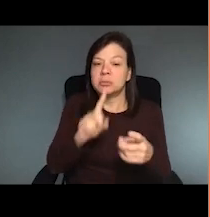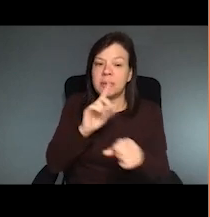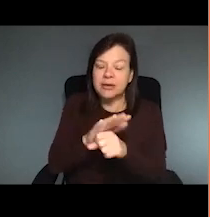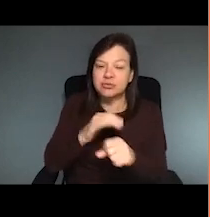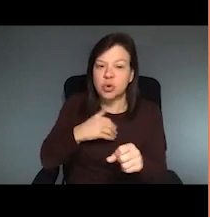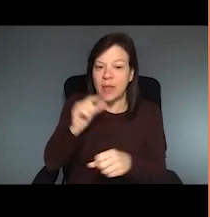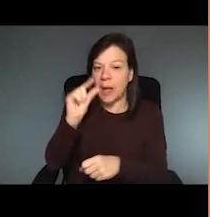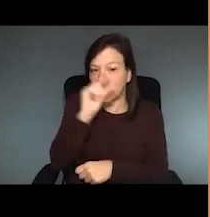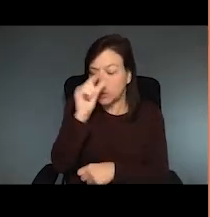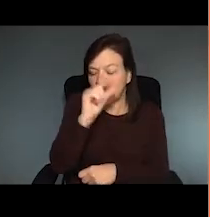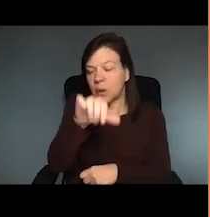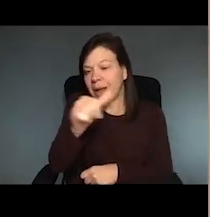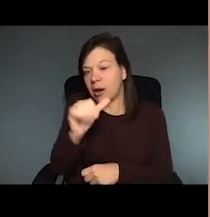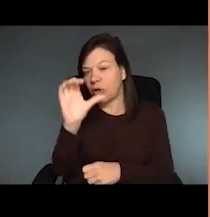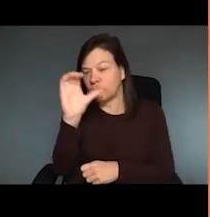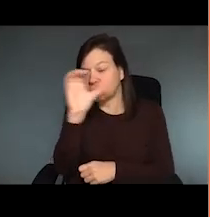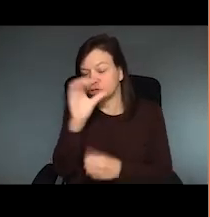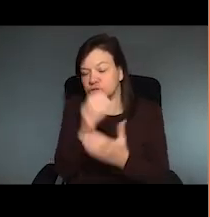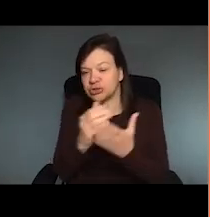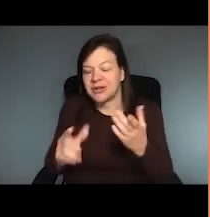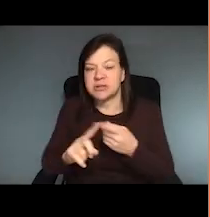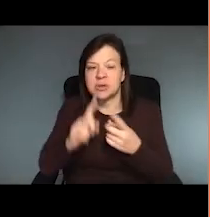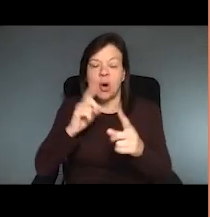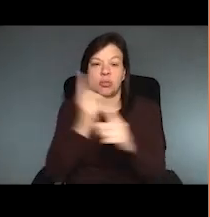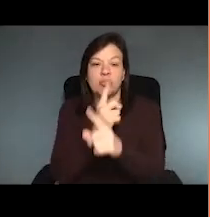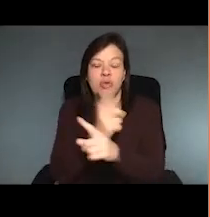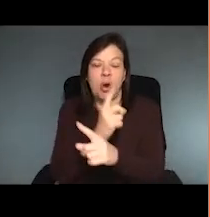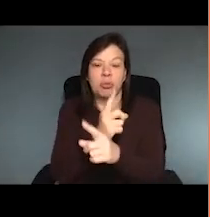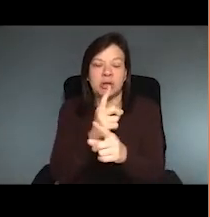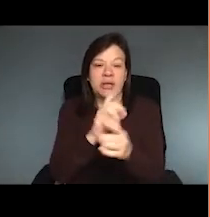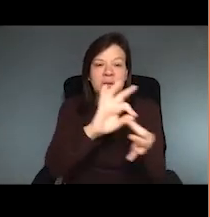SEARCH ENGINES ARE PROPERLY READING THAT SCHEMA WHEN IT IS ON-SITE.